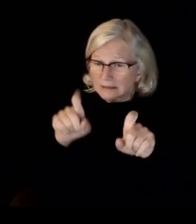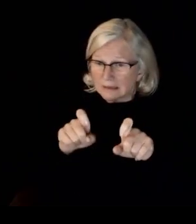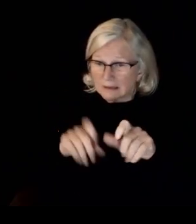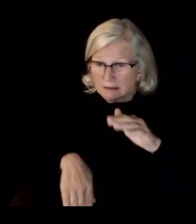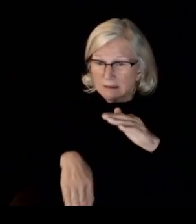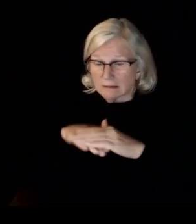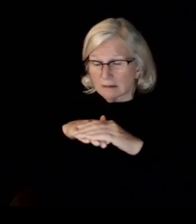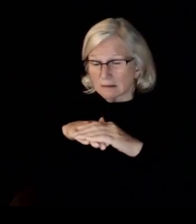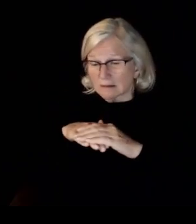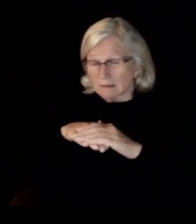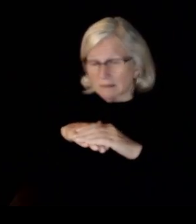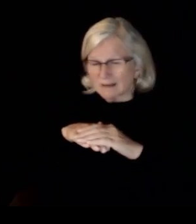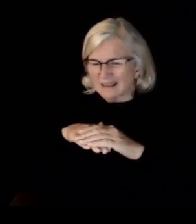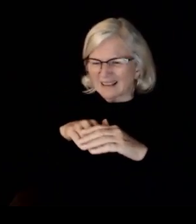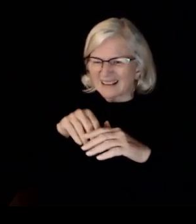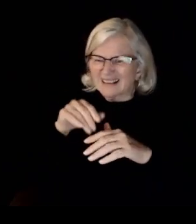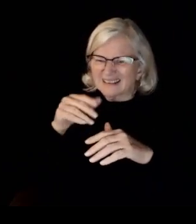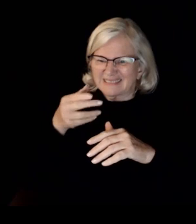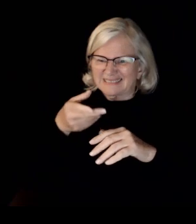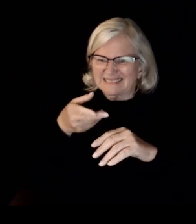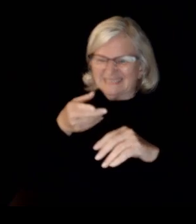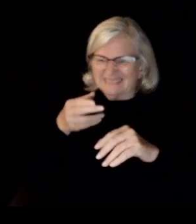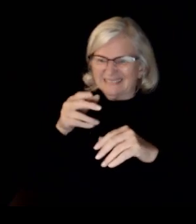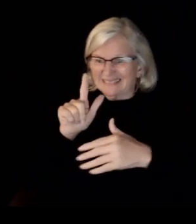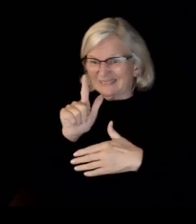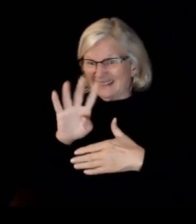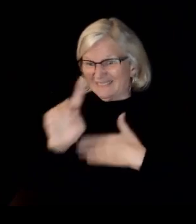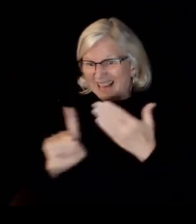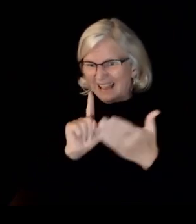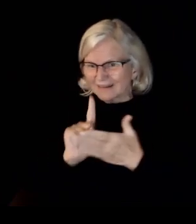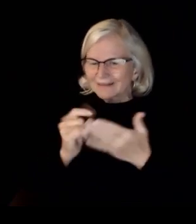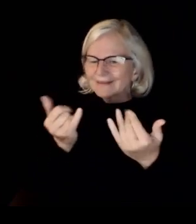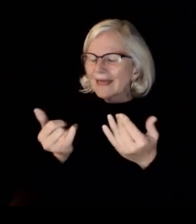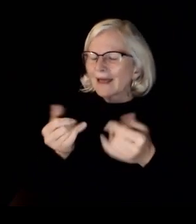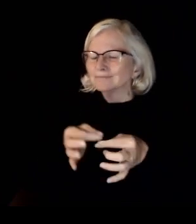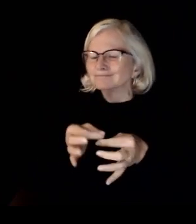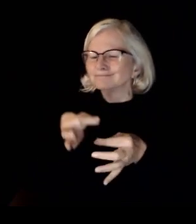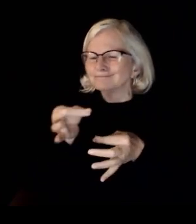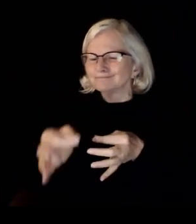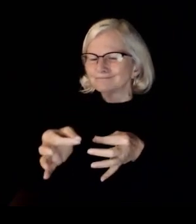four days. Now I wonder when it comes to contact tracing and other things like that the quicker you get a result the better?